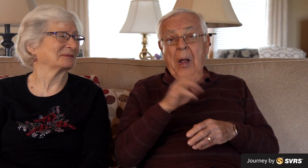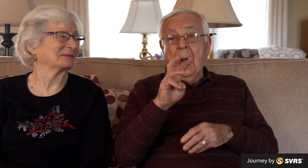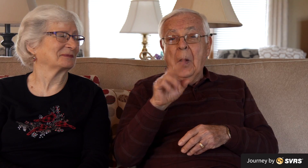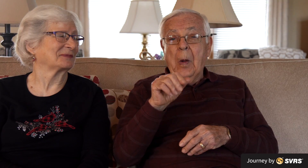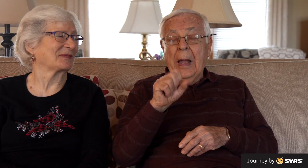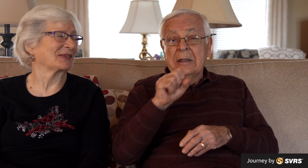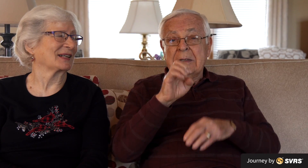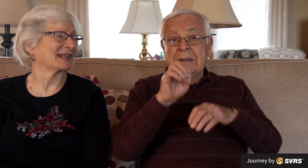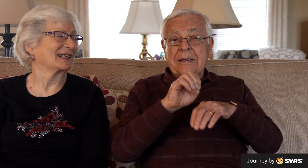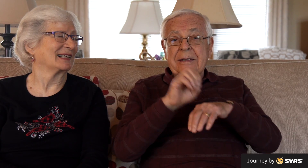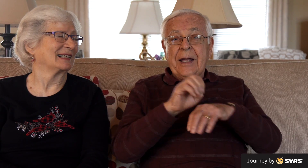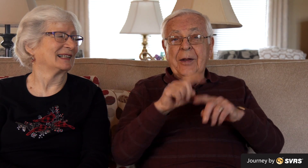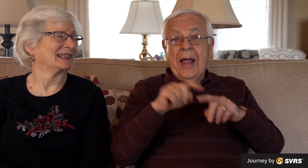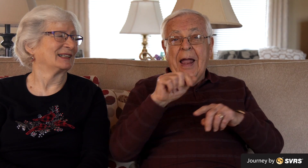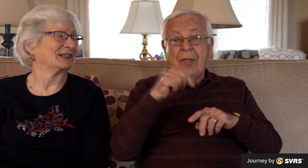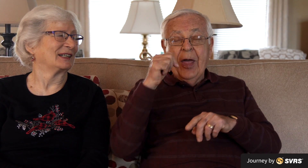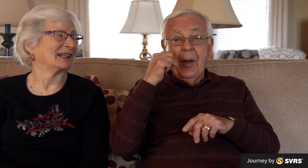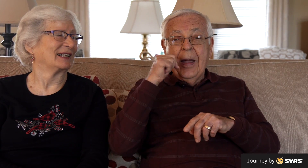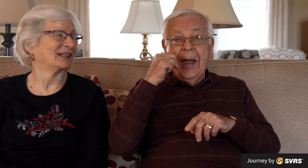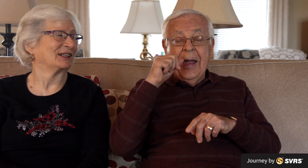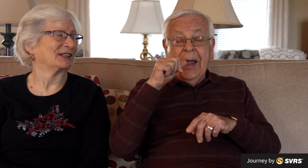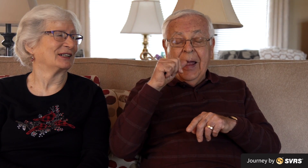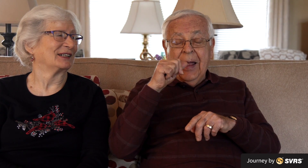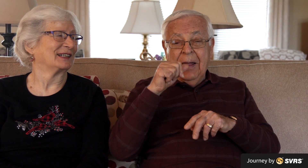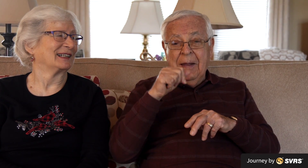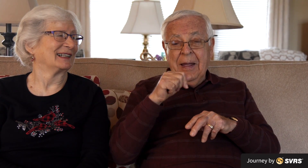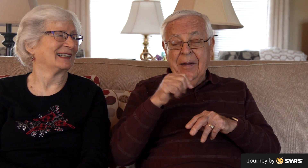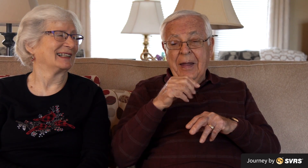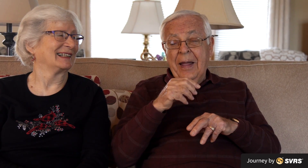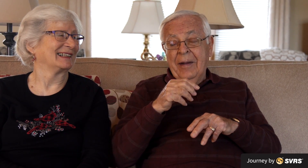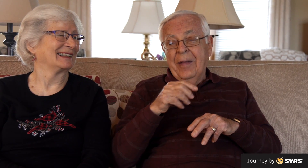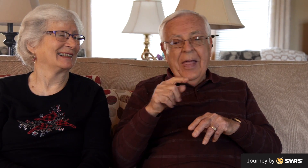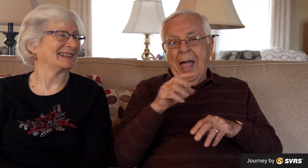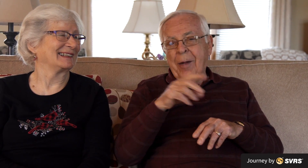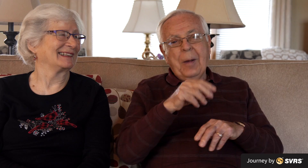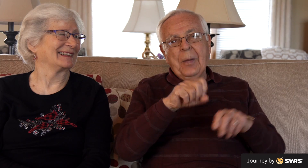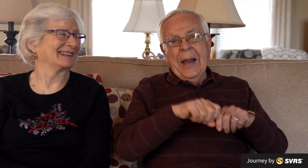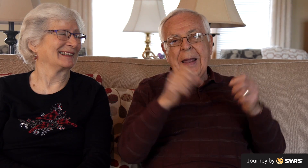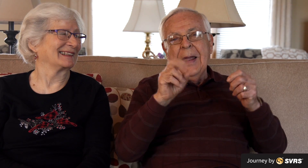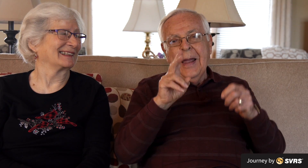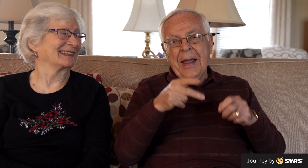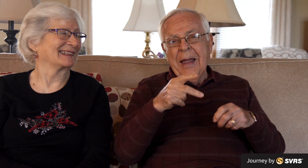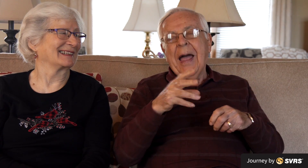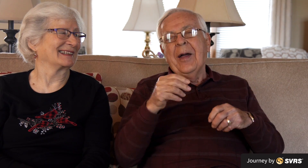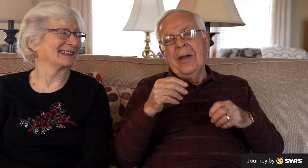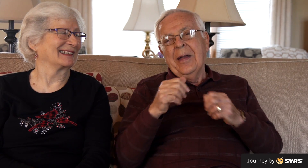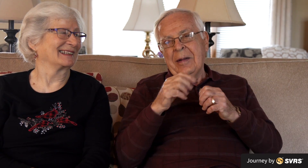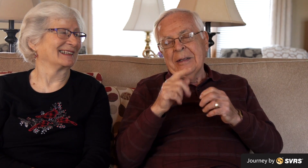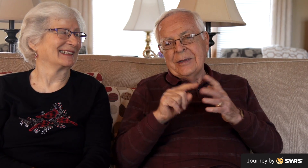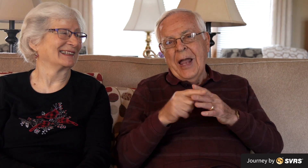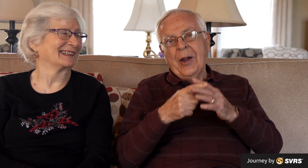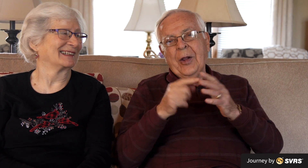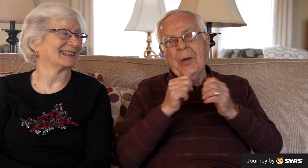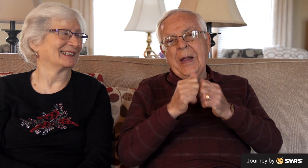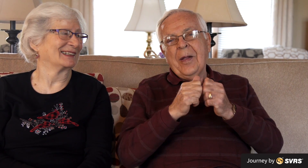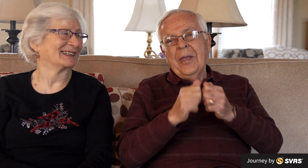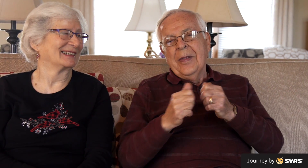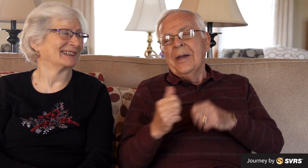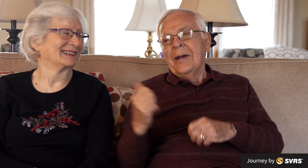I was actually engaged to another girl, but we broke up. After that, I went out with her.